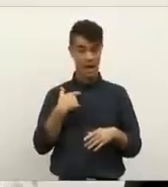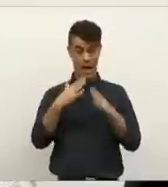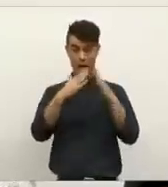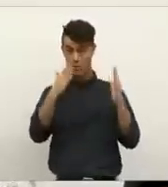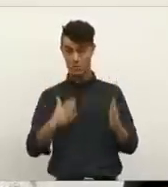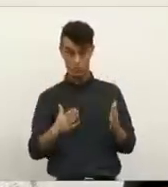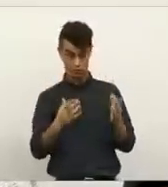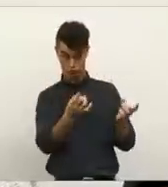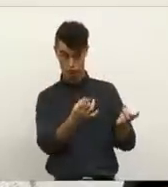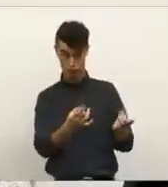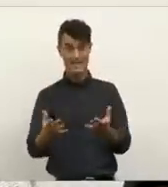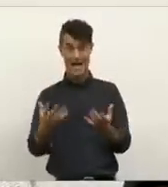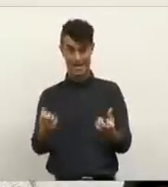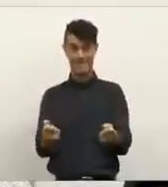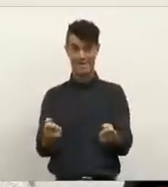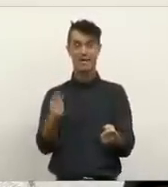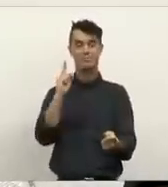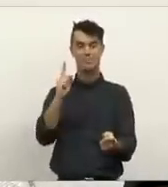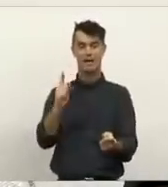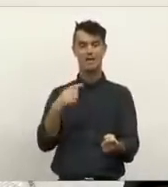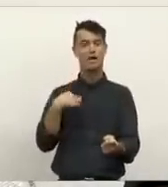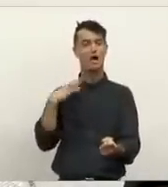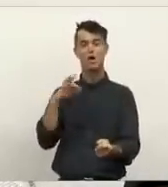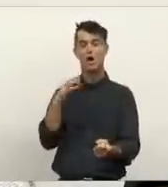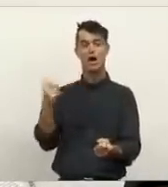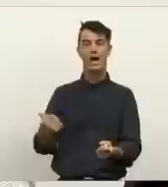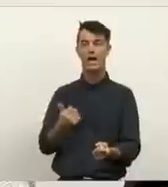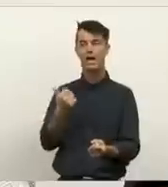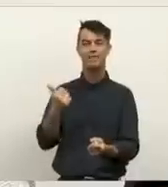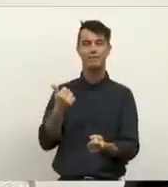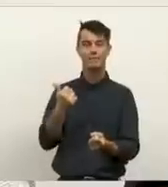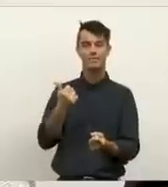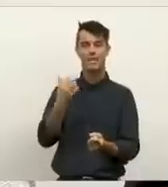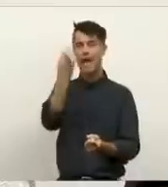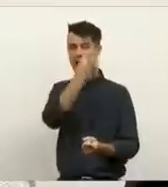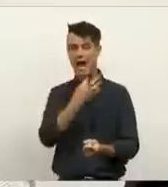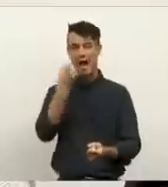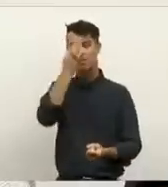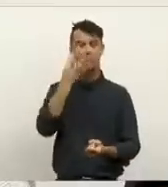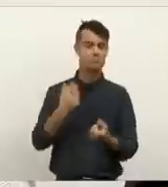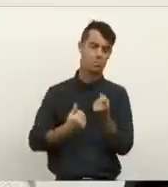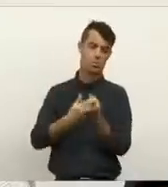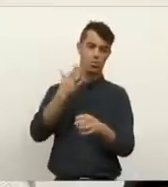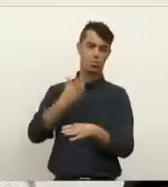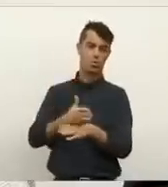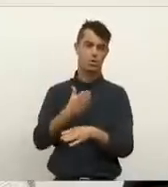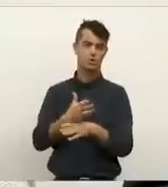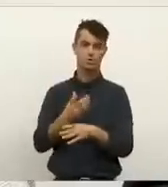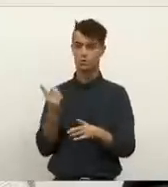I didn't have enough support worker hours. So with the NDIS, they provided funding for that